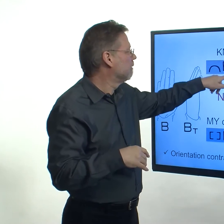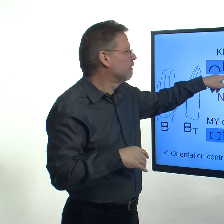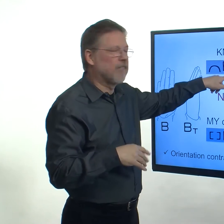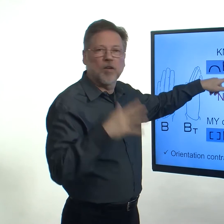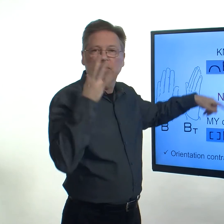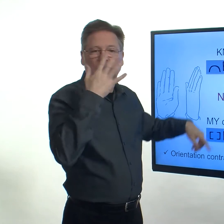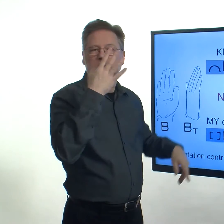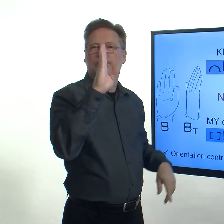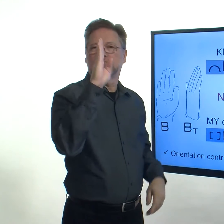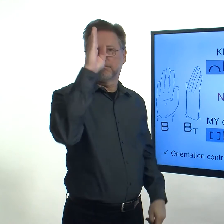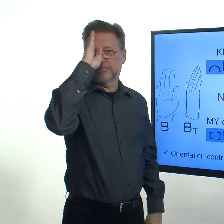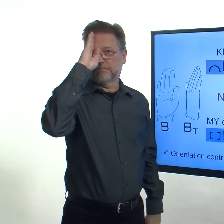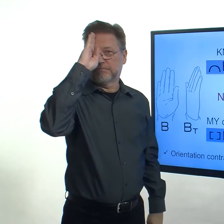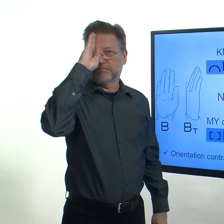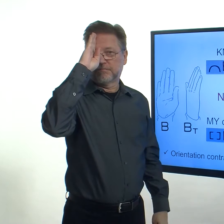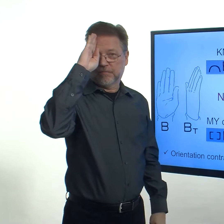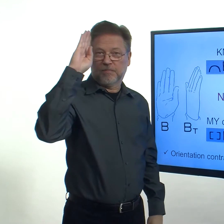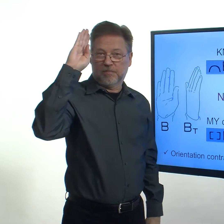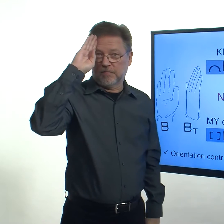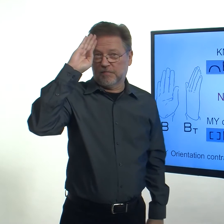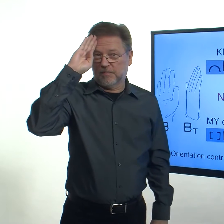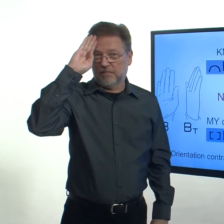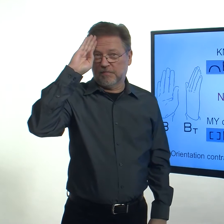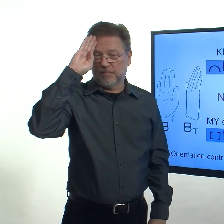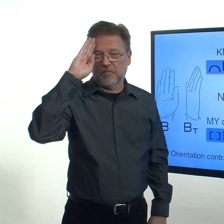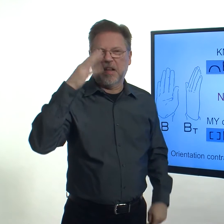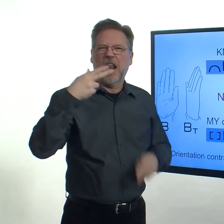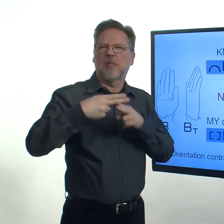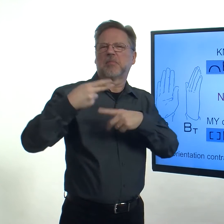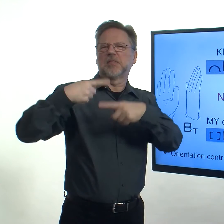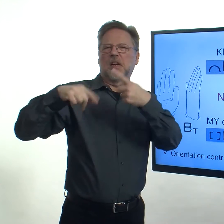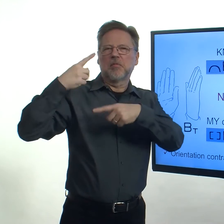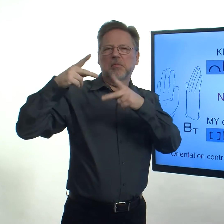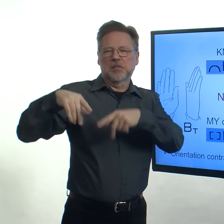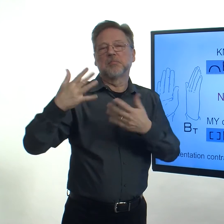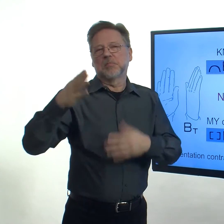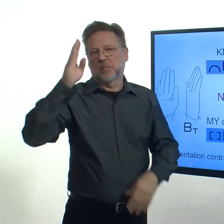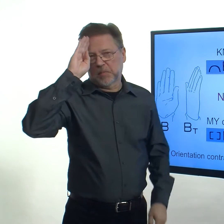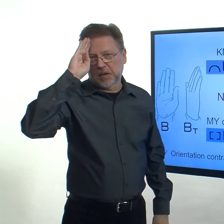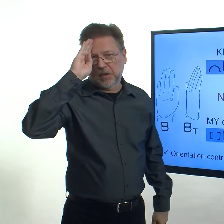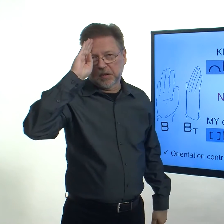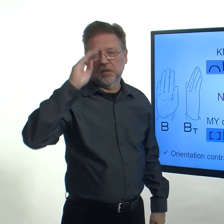with this orientation, which is a sign used for a person’s name that starts with ‘B.’